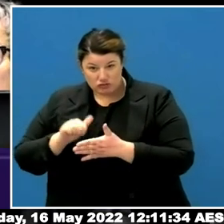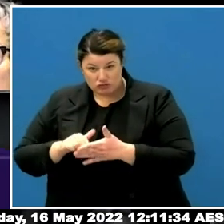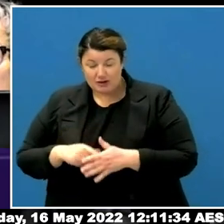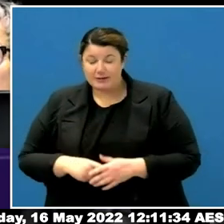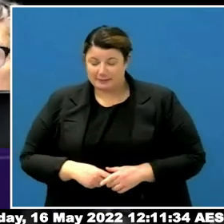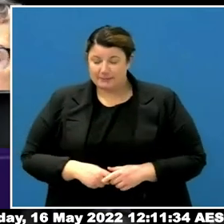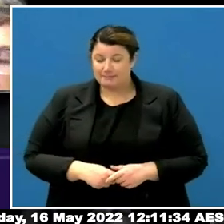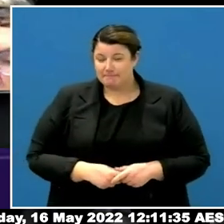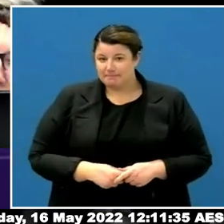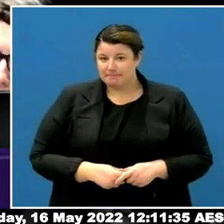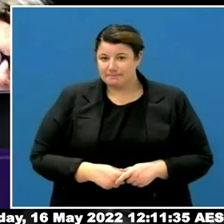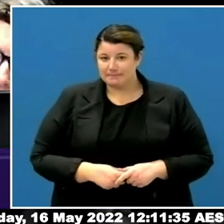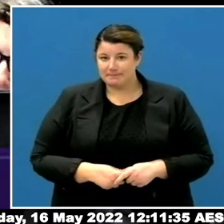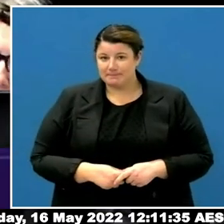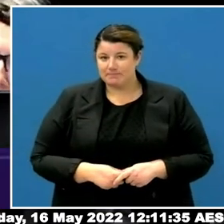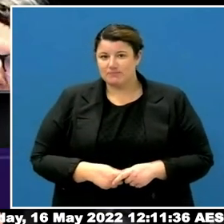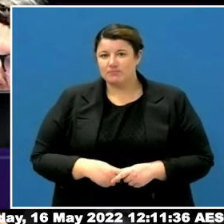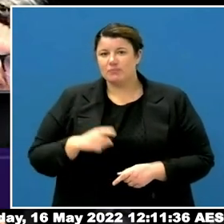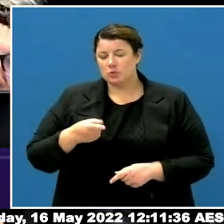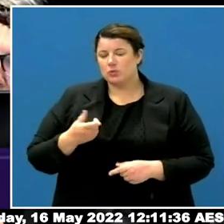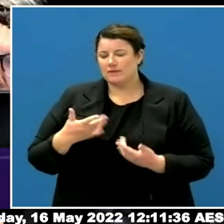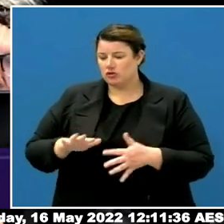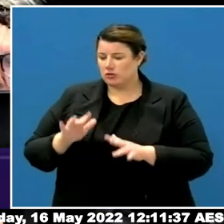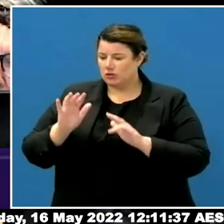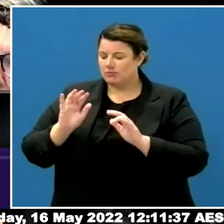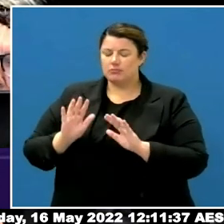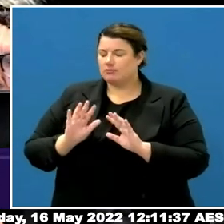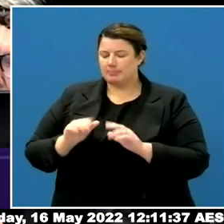In your email - sorry, I withdraw that.